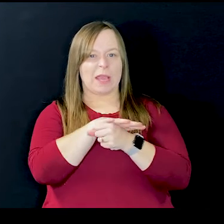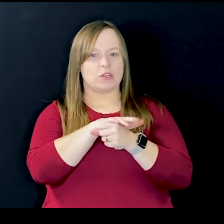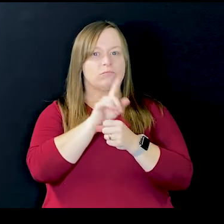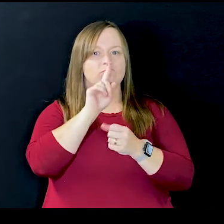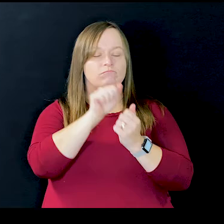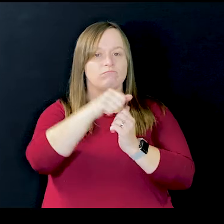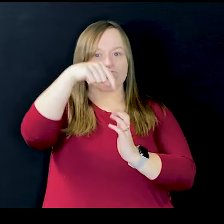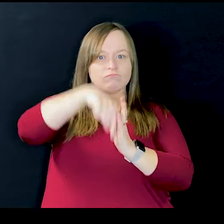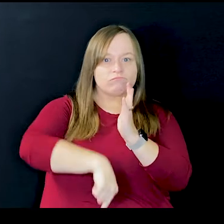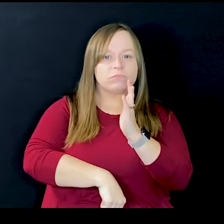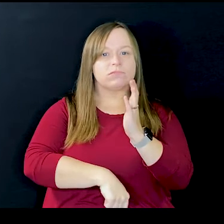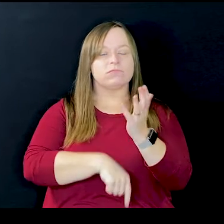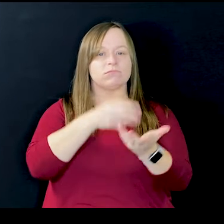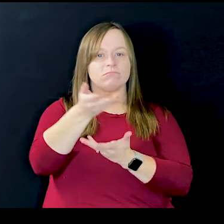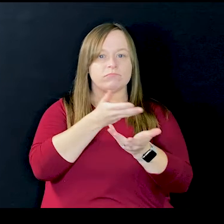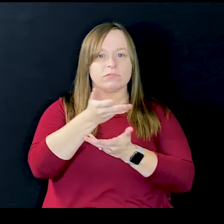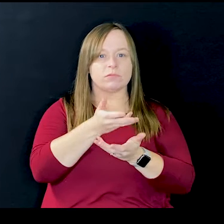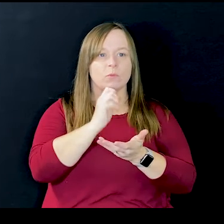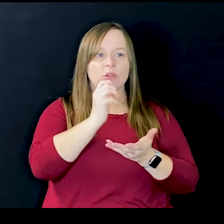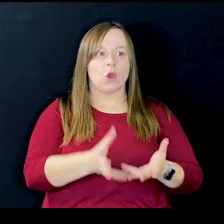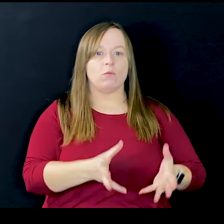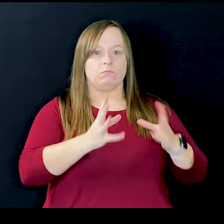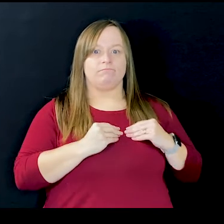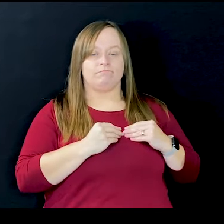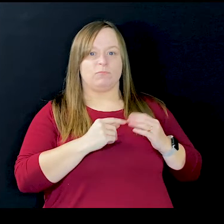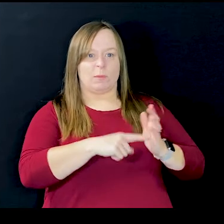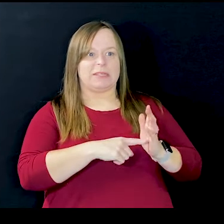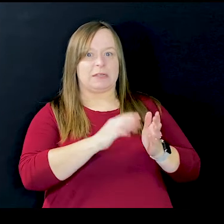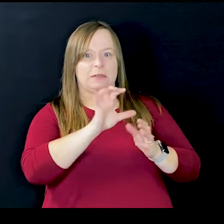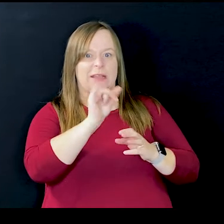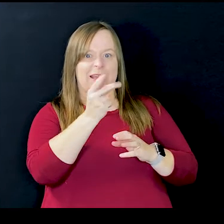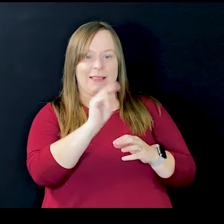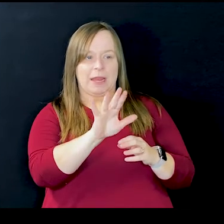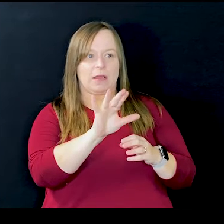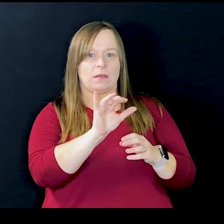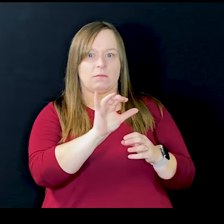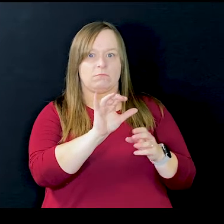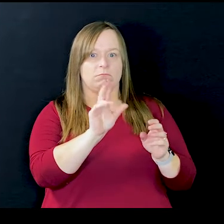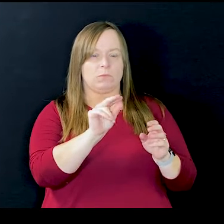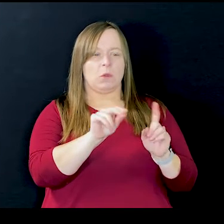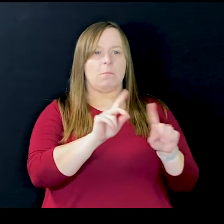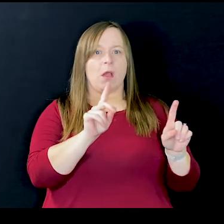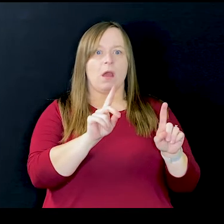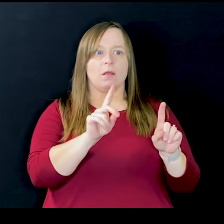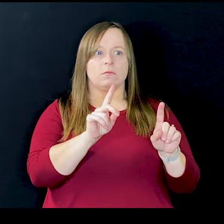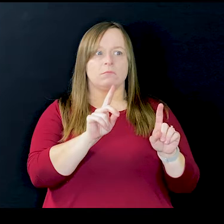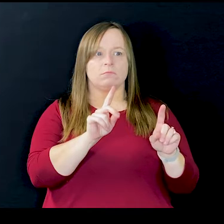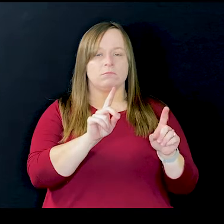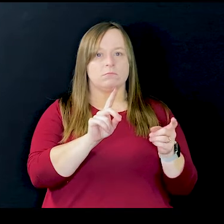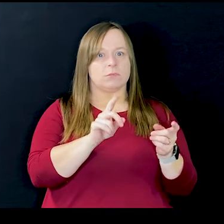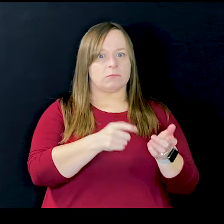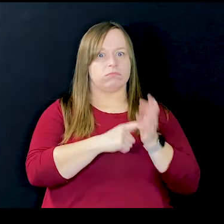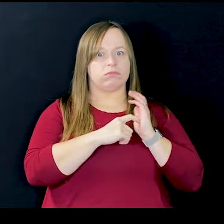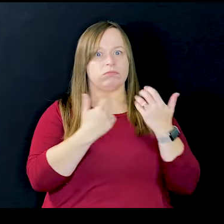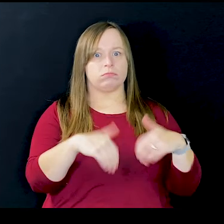to actually get representation. We didn't take out any representation at our clinic. And there was a profound need for it, I think.